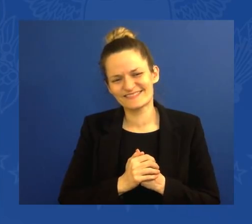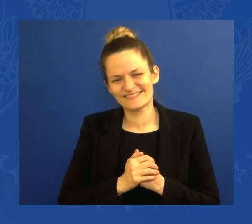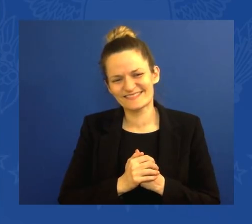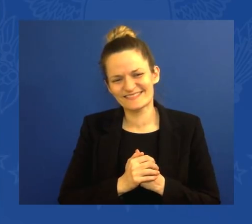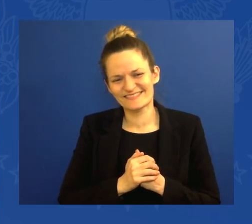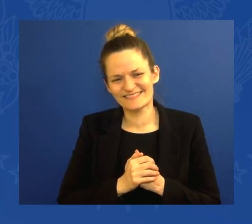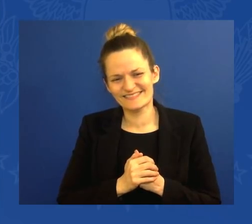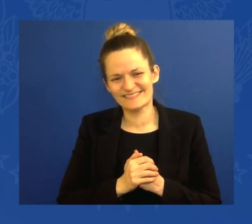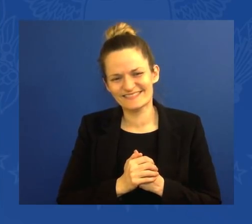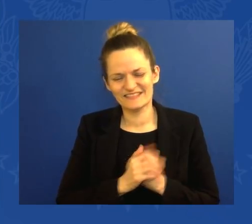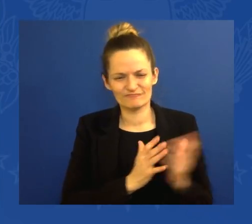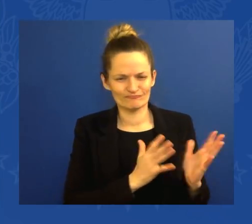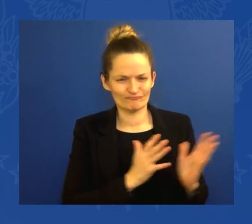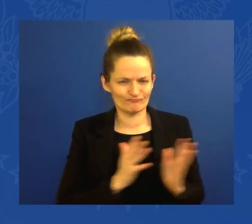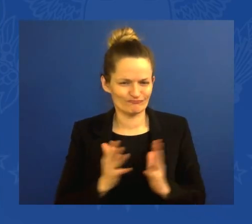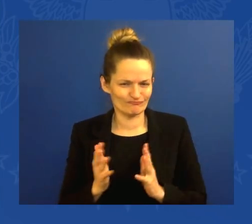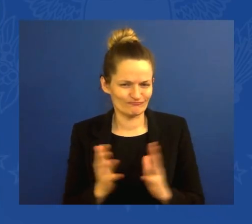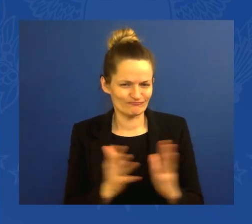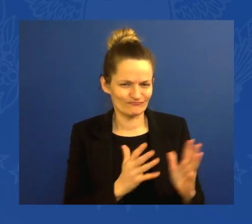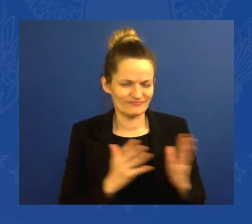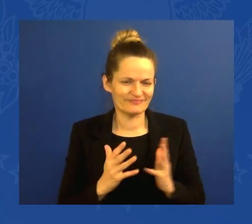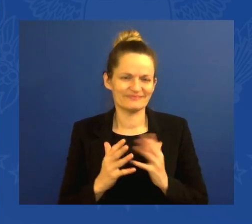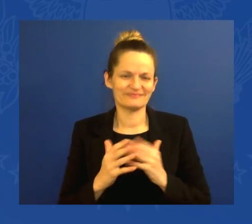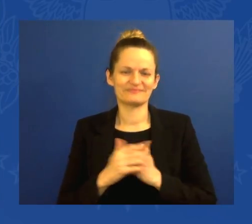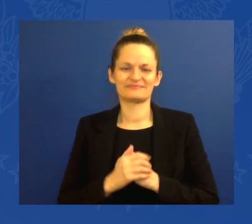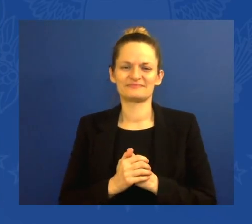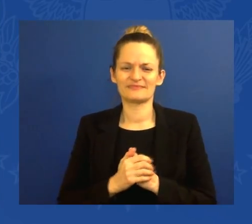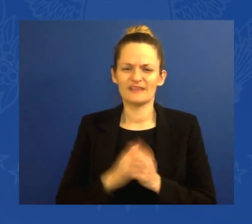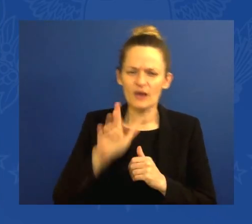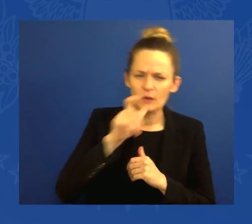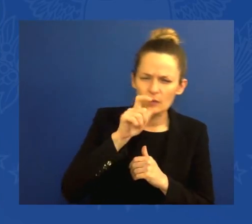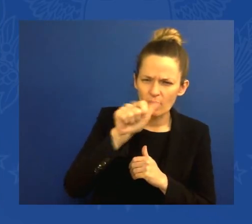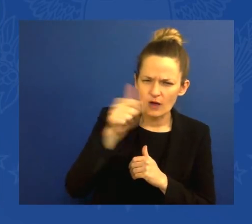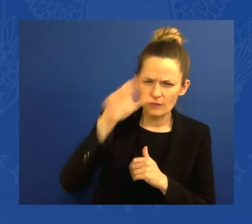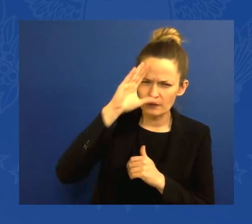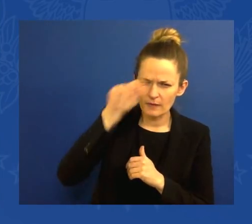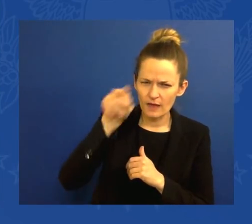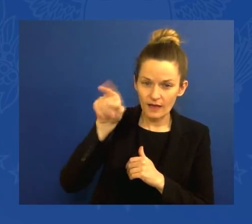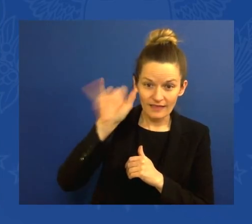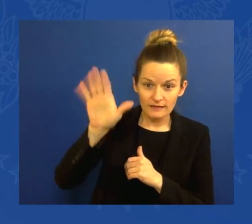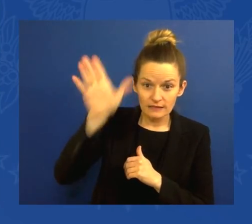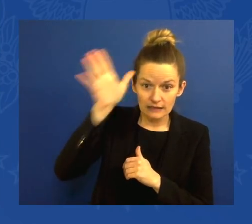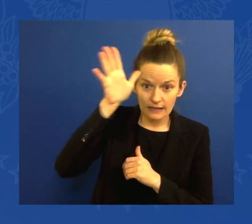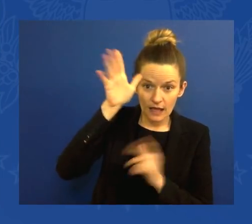Who's that guy in front of you, is that dad? Just remember, moms, you get along with,